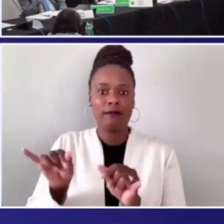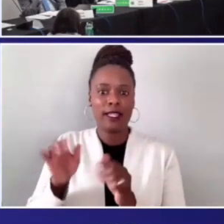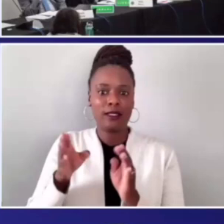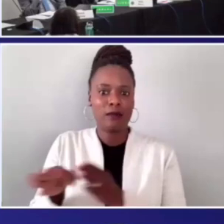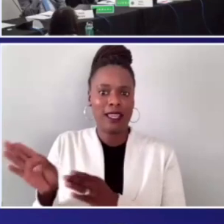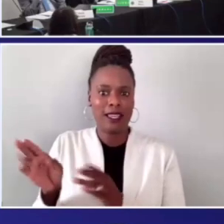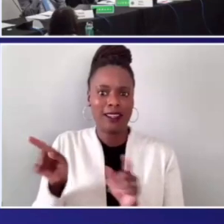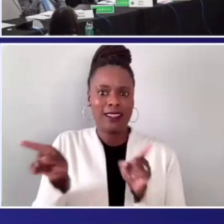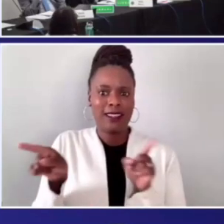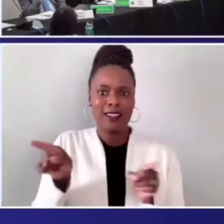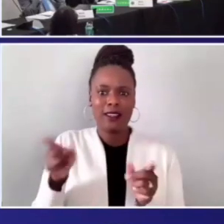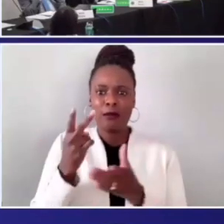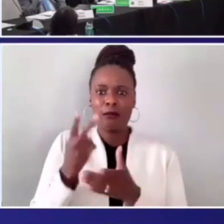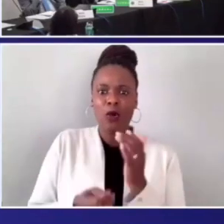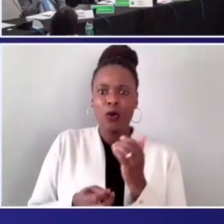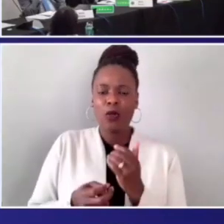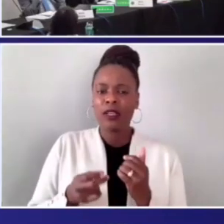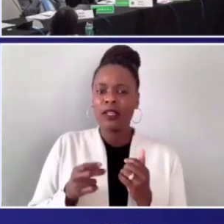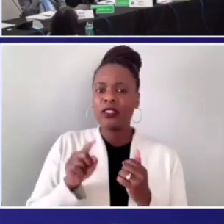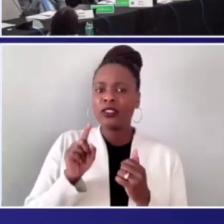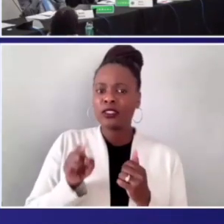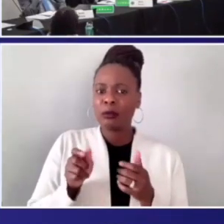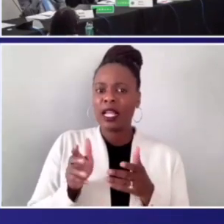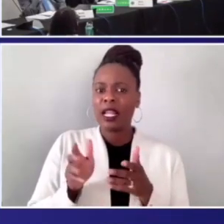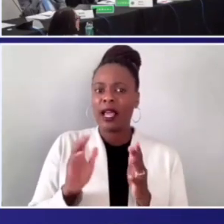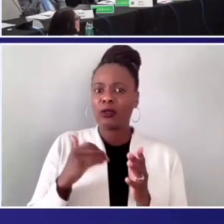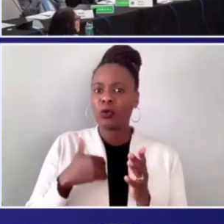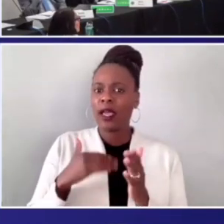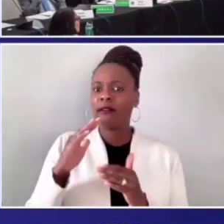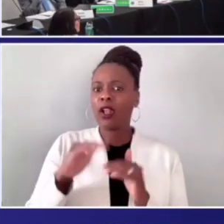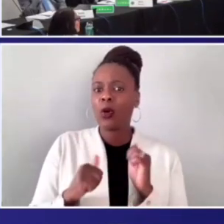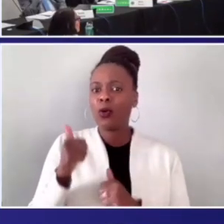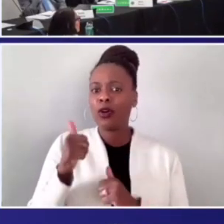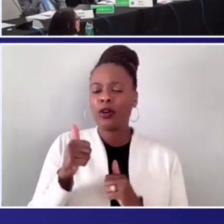So I think they should be allowed to sort of have that lower payment and pay over a longer period of time.